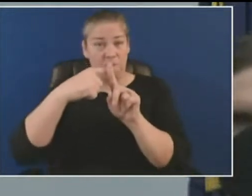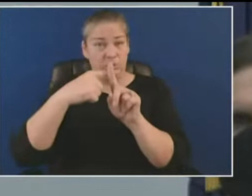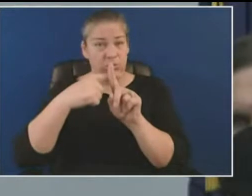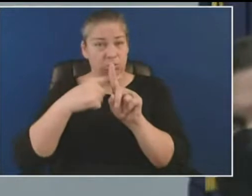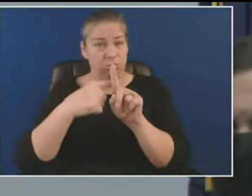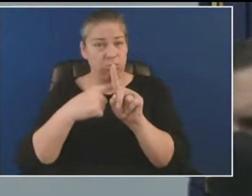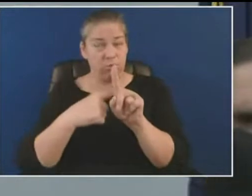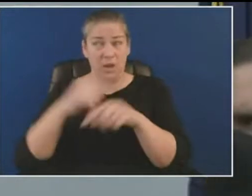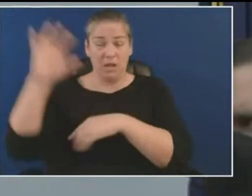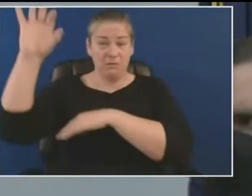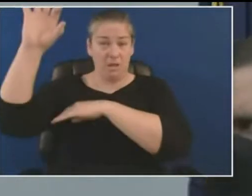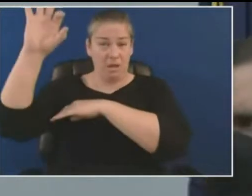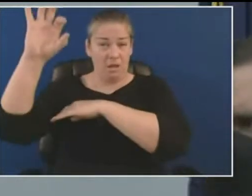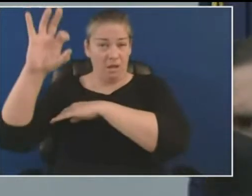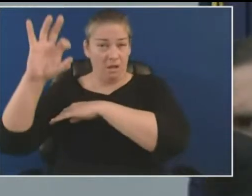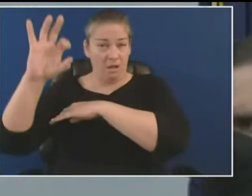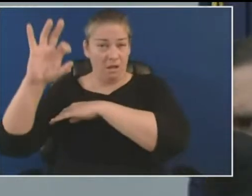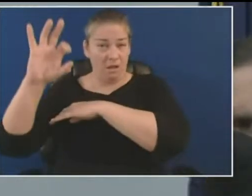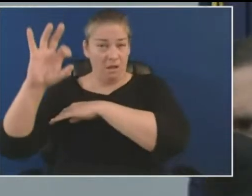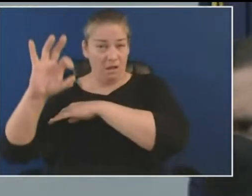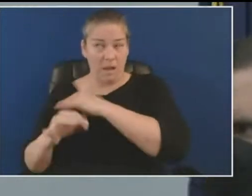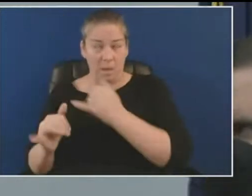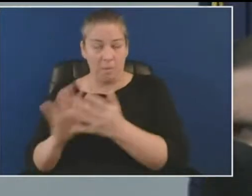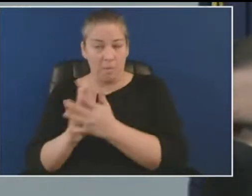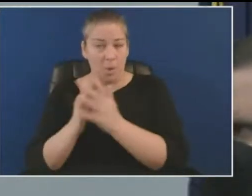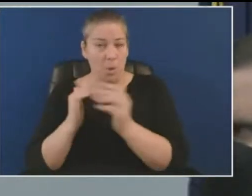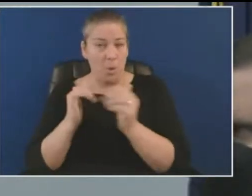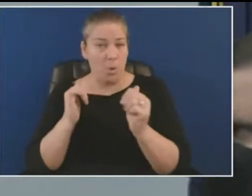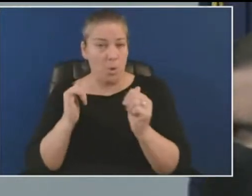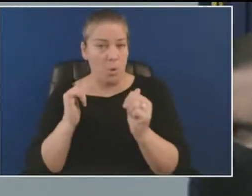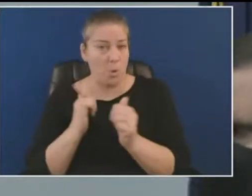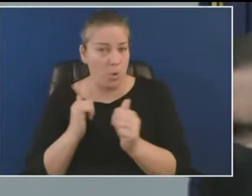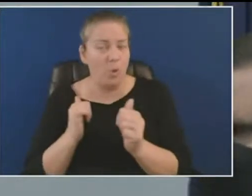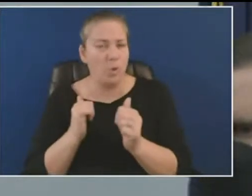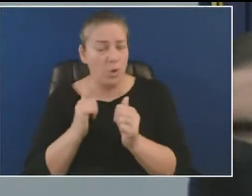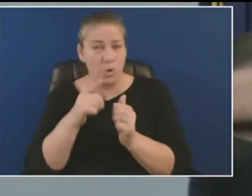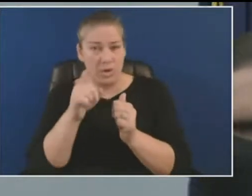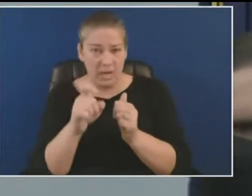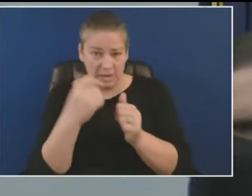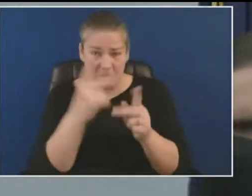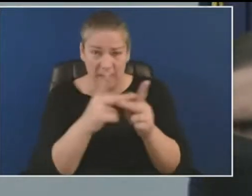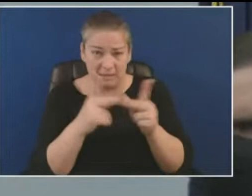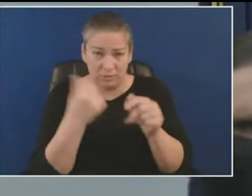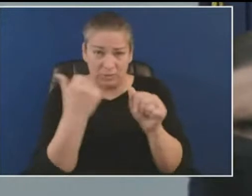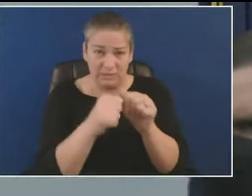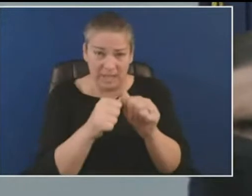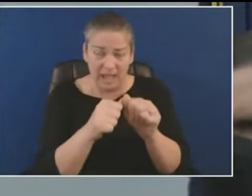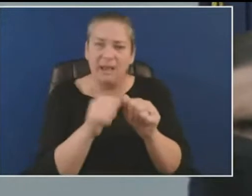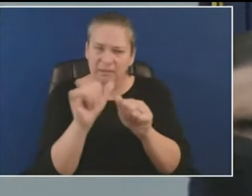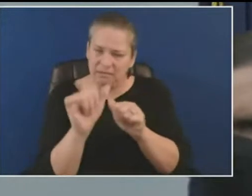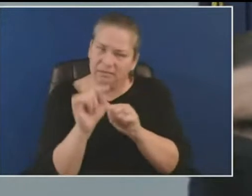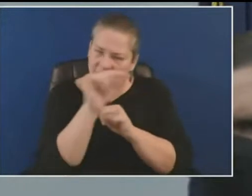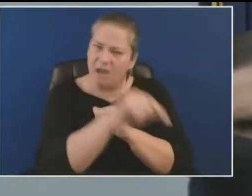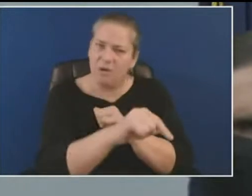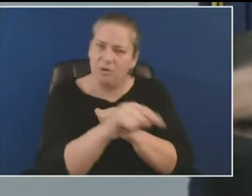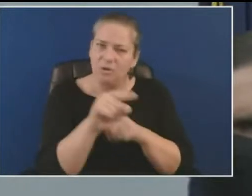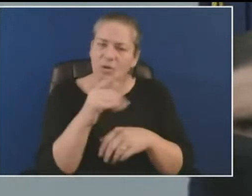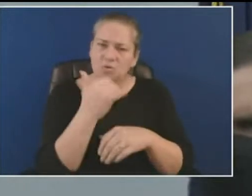we need people to be able to get into a shelter over their head tonight. If you want to help with in kind